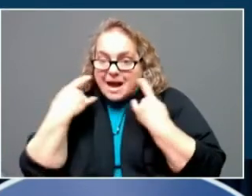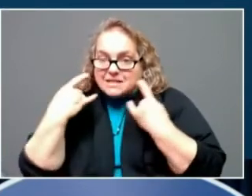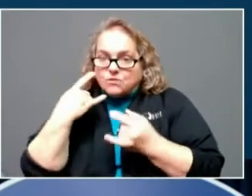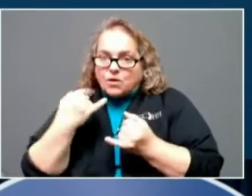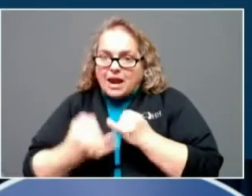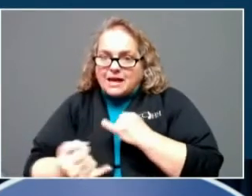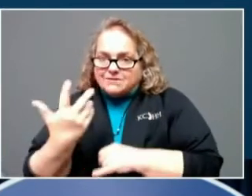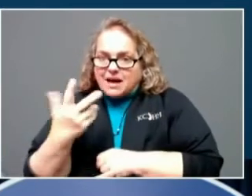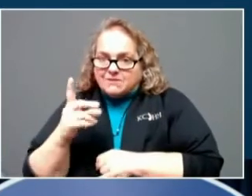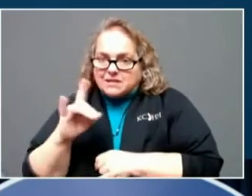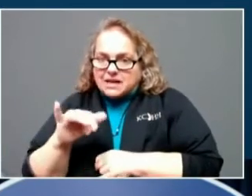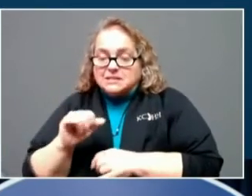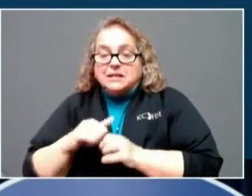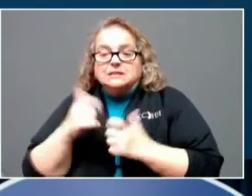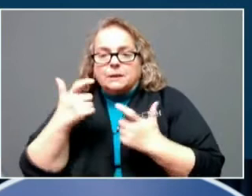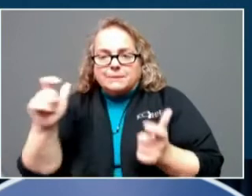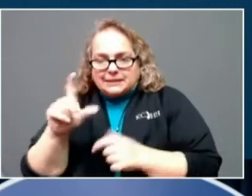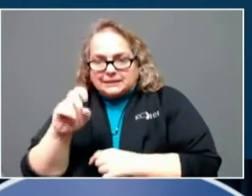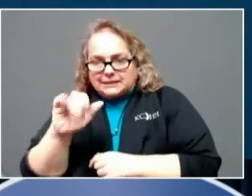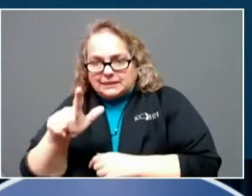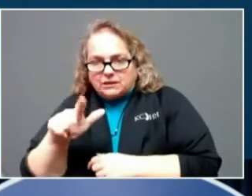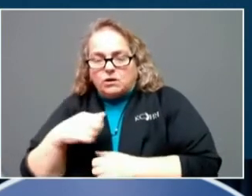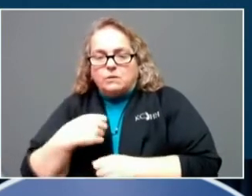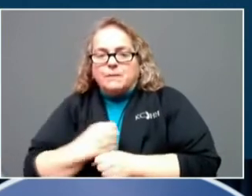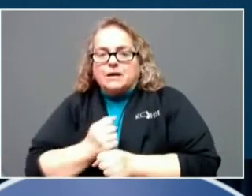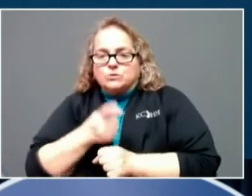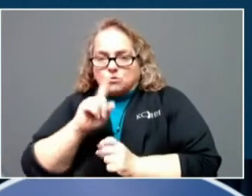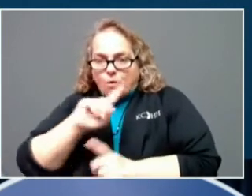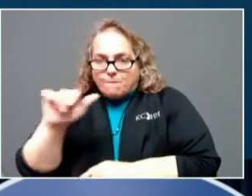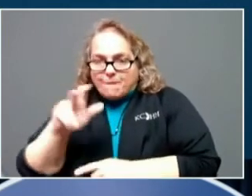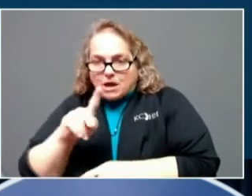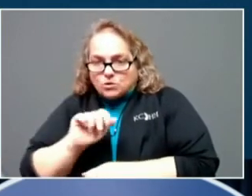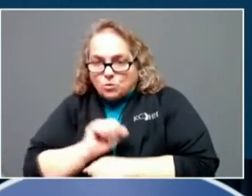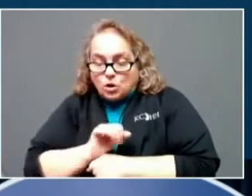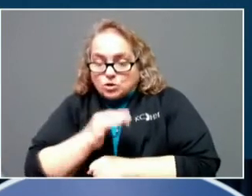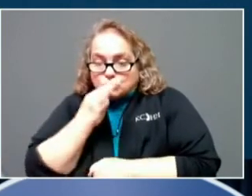It helps keep businesses open. If you've tested for positive for Covid